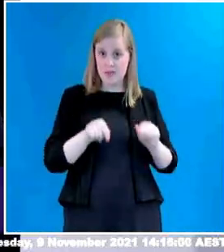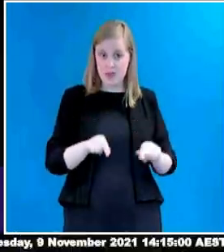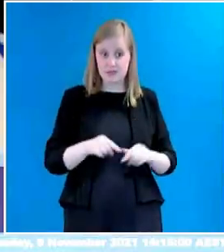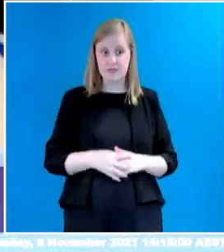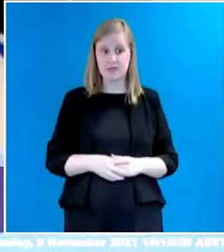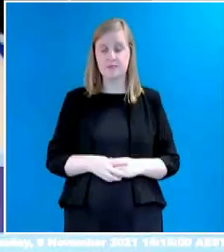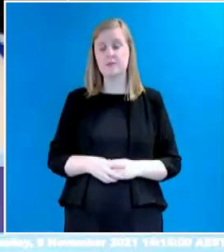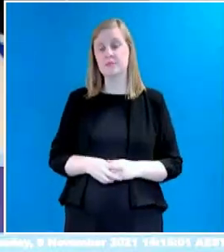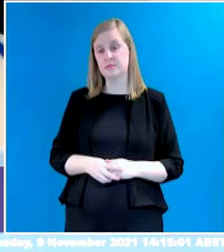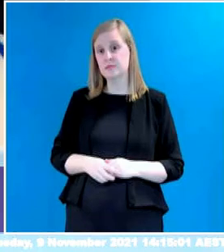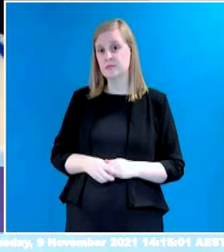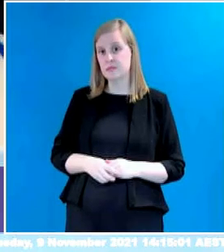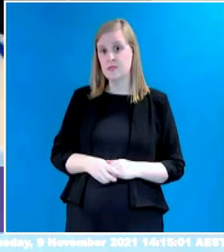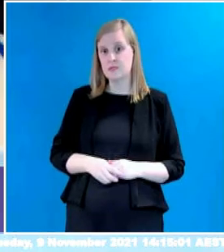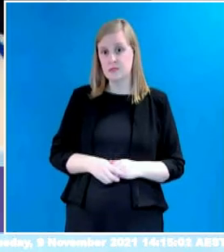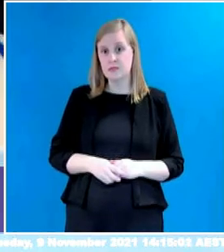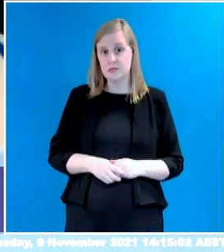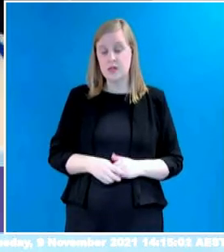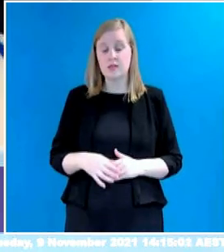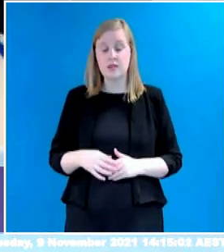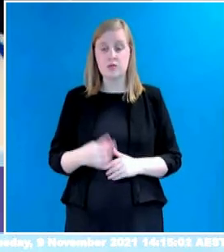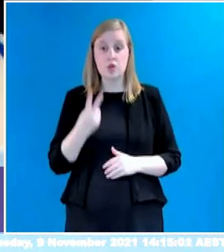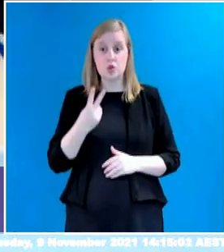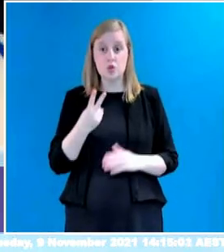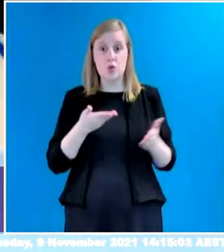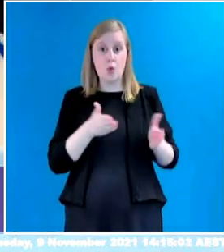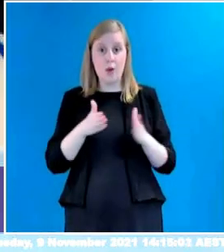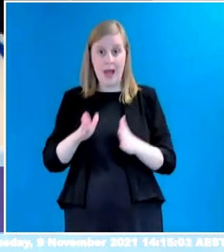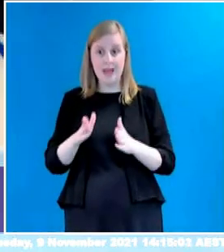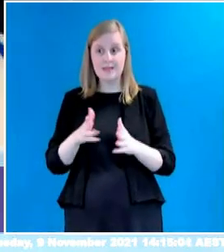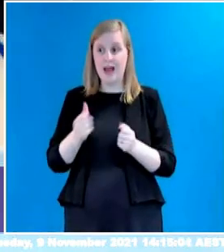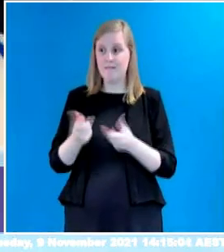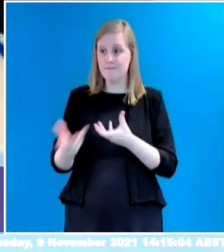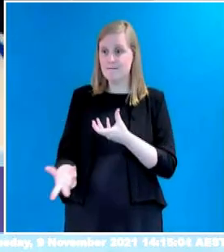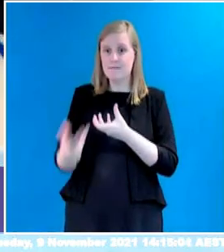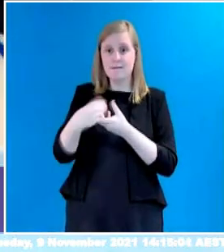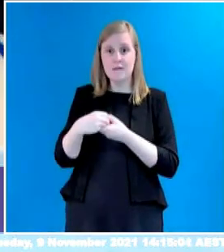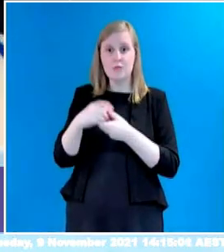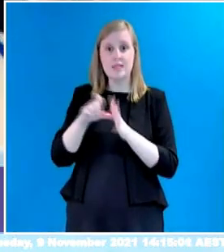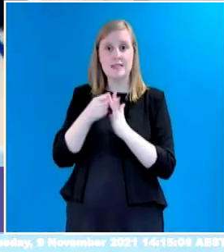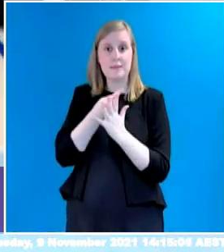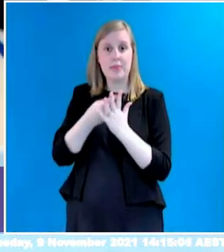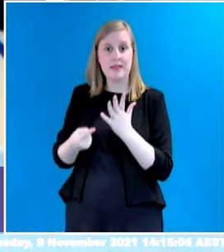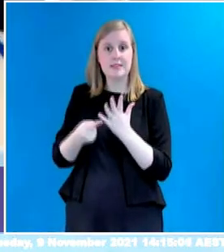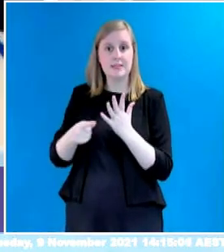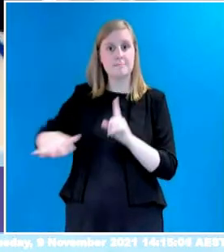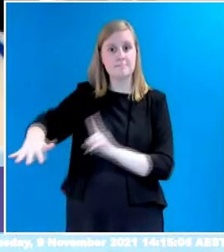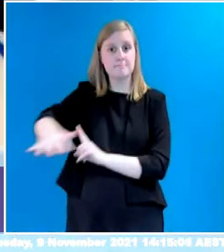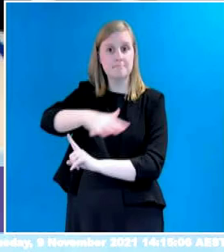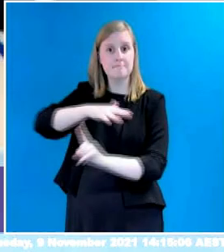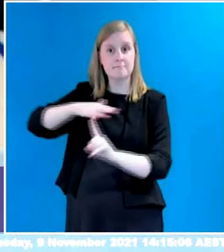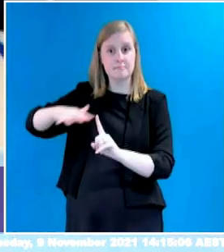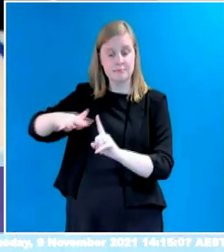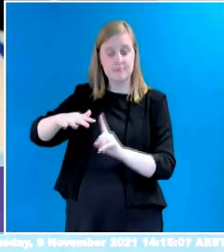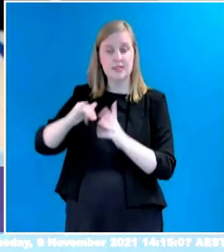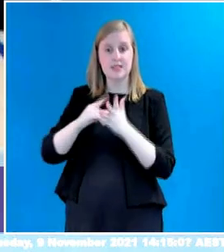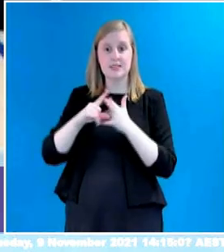which the disability sector were engaged in that process. One was through a public submission process.